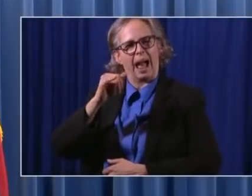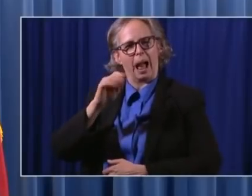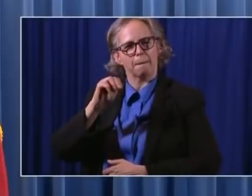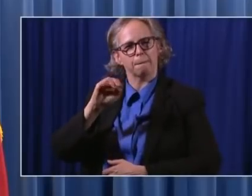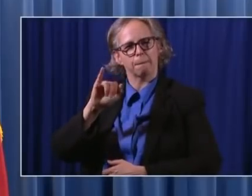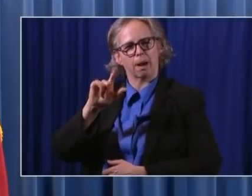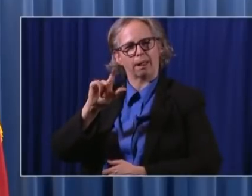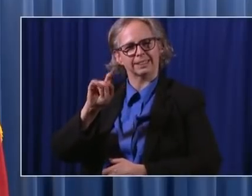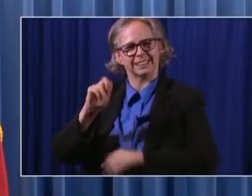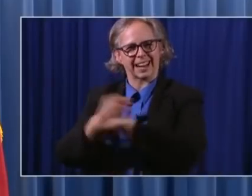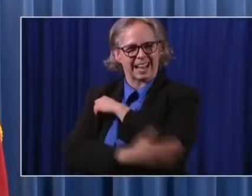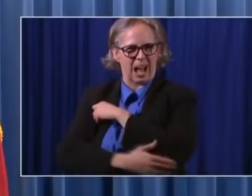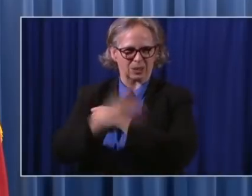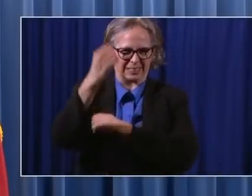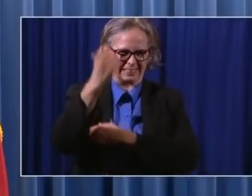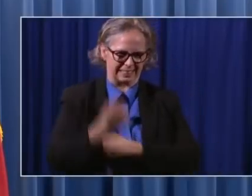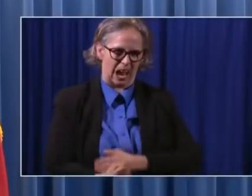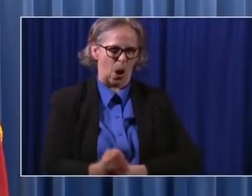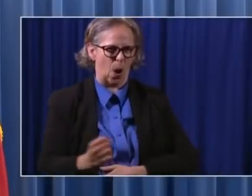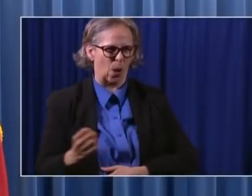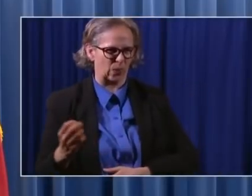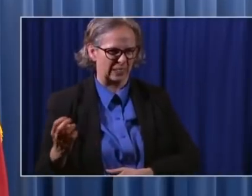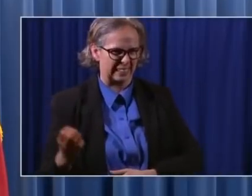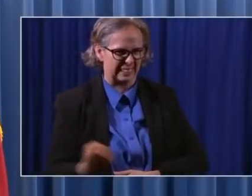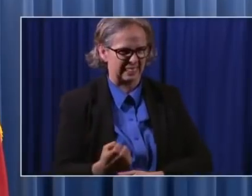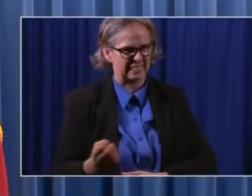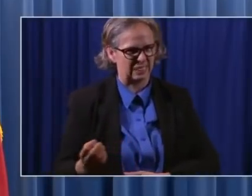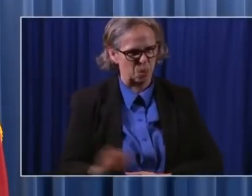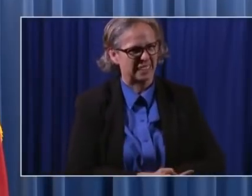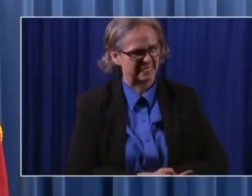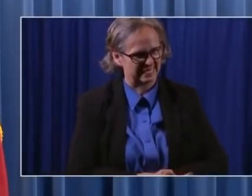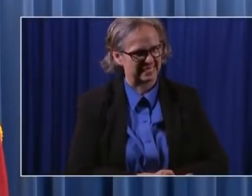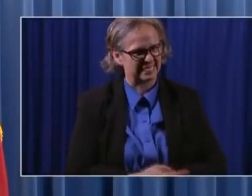THAT AS WELL. BACK TO HAMILTON FOR MINUTE.